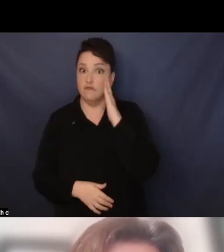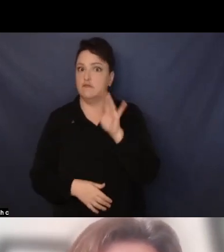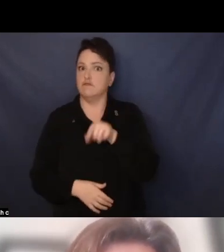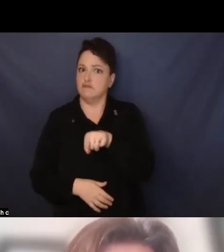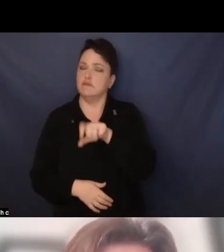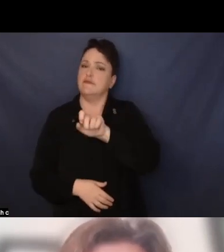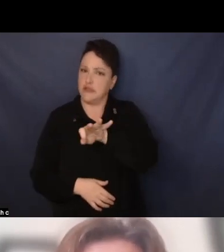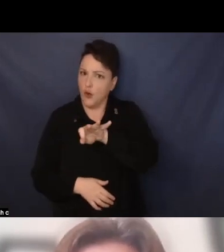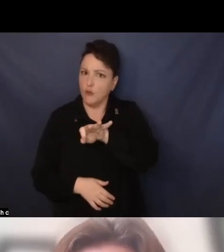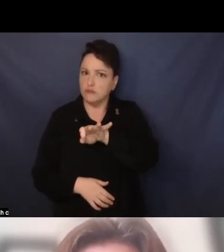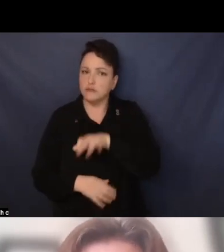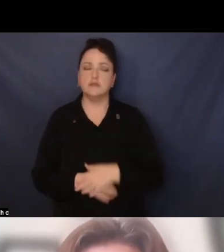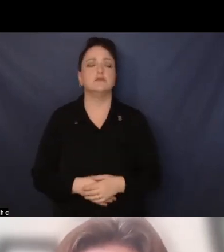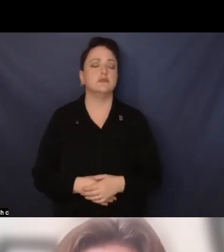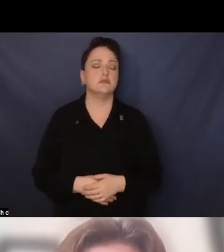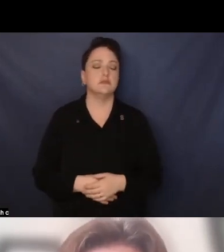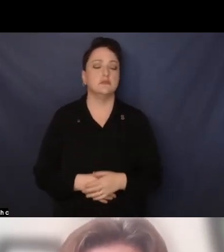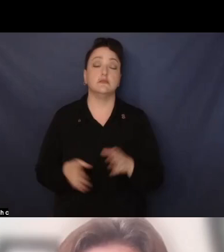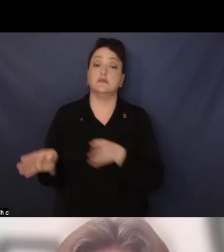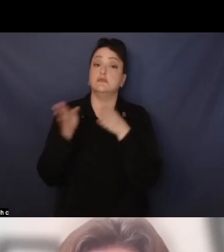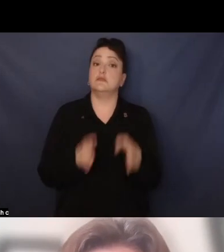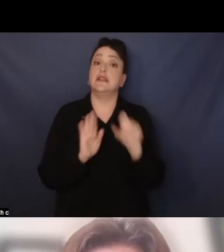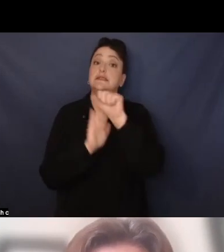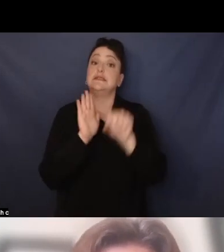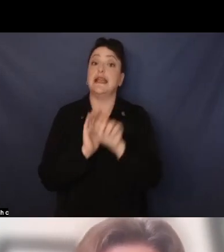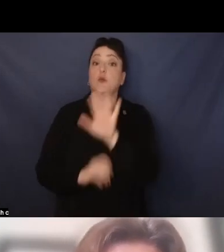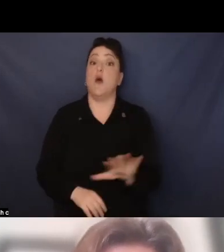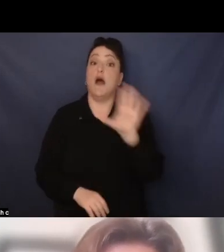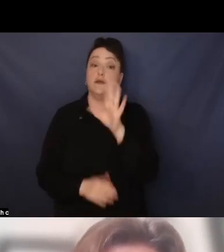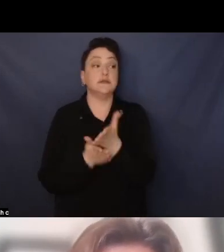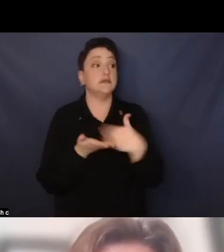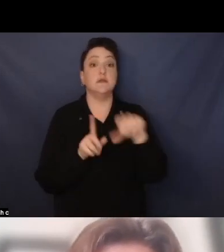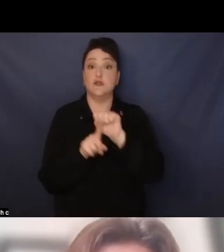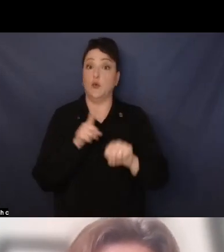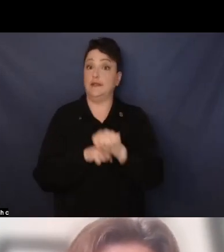We know it's still required statewide in some circumstances under